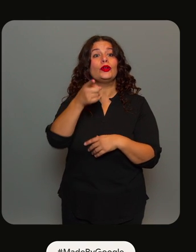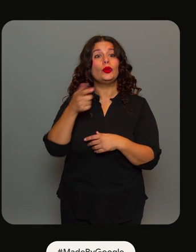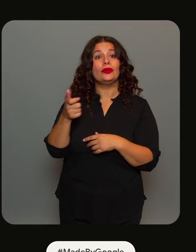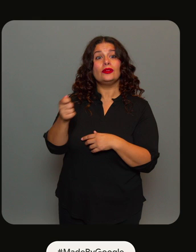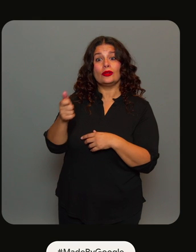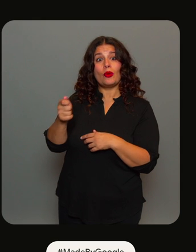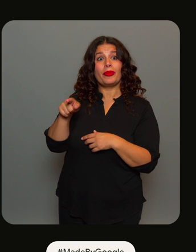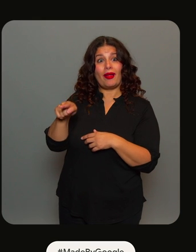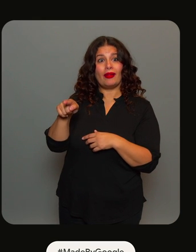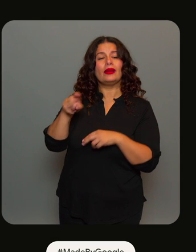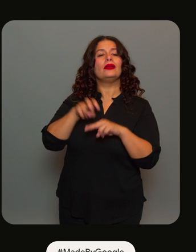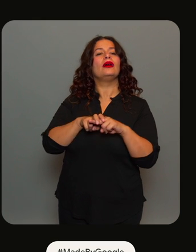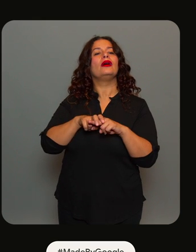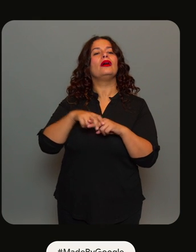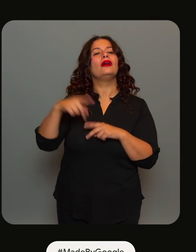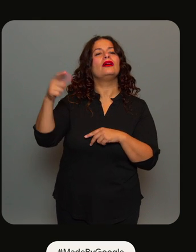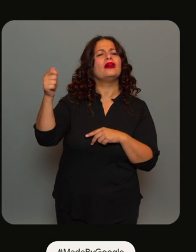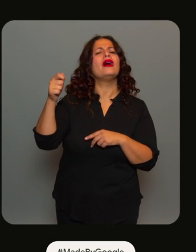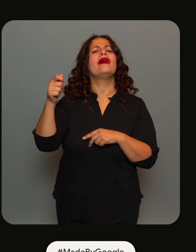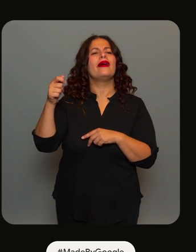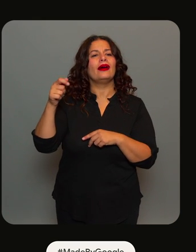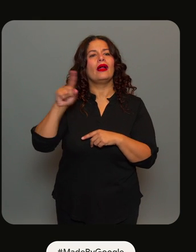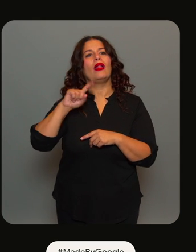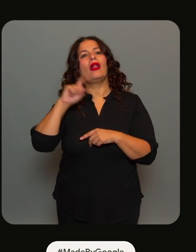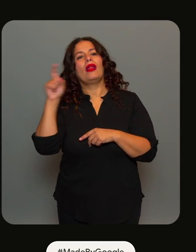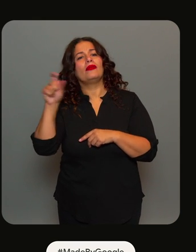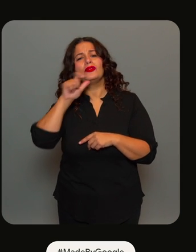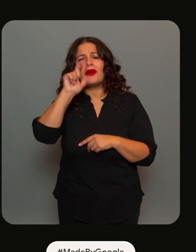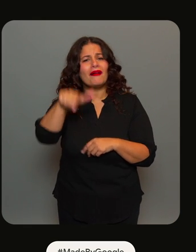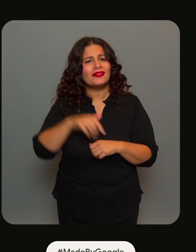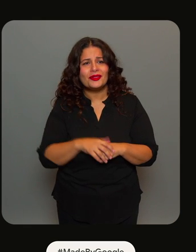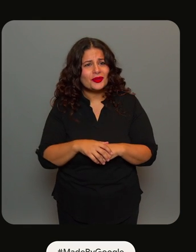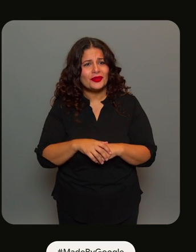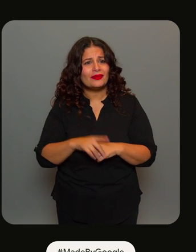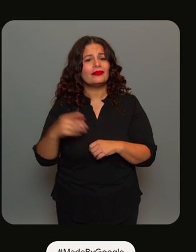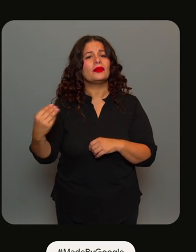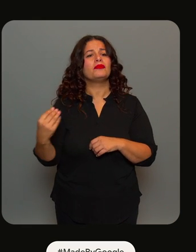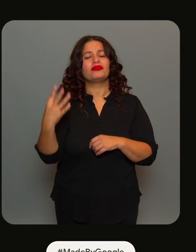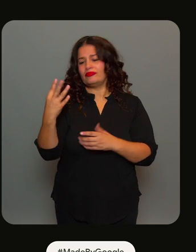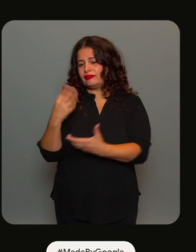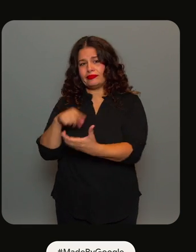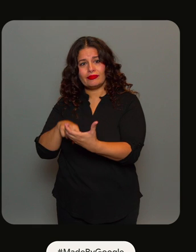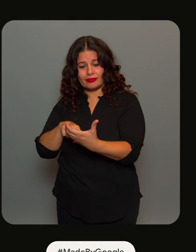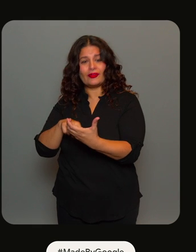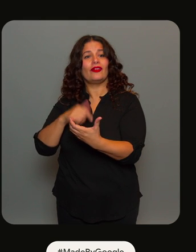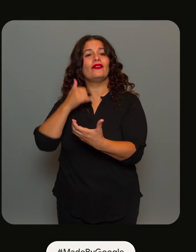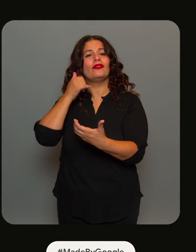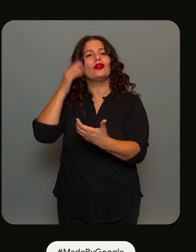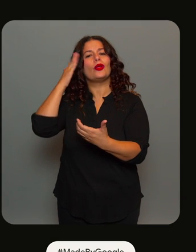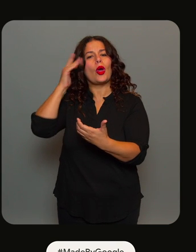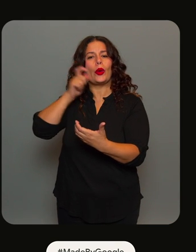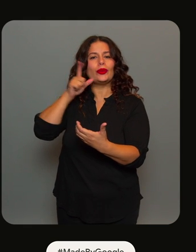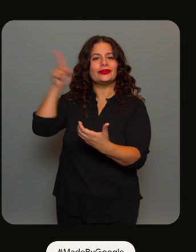You'll get a notification telling you who or what's there, on your Pixel Watch, or your phone, or whichever device is